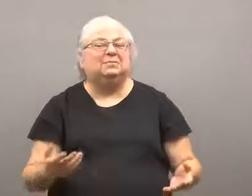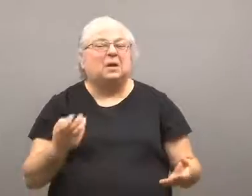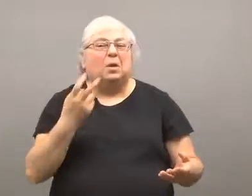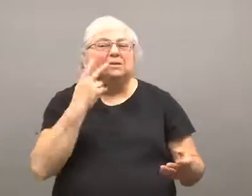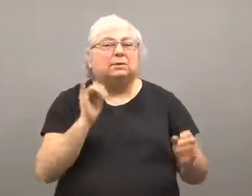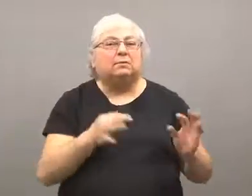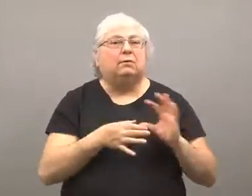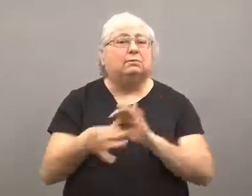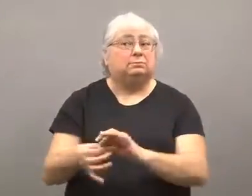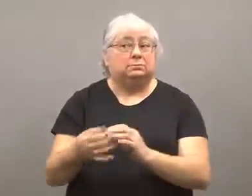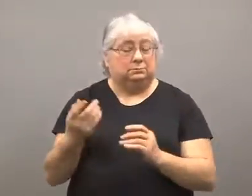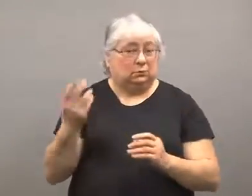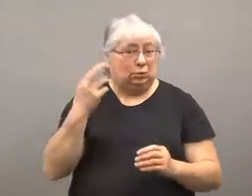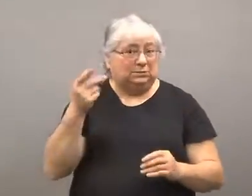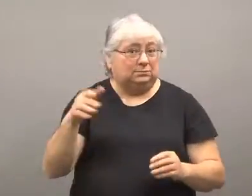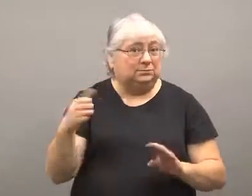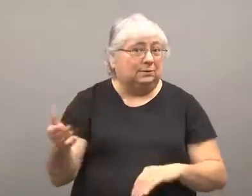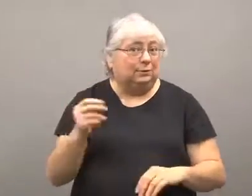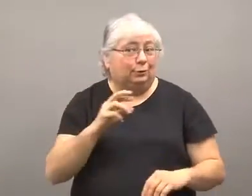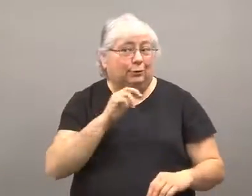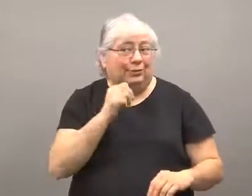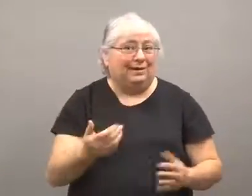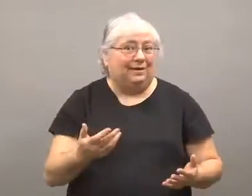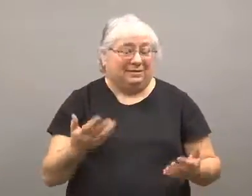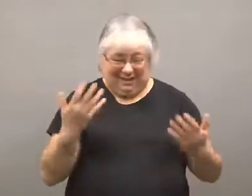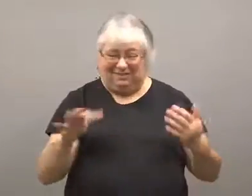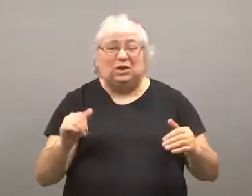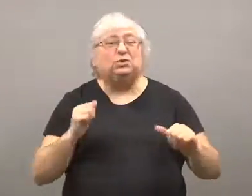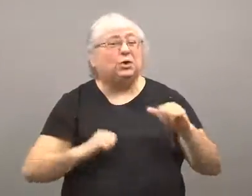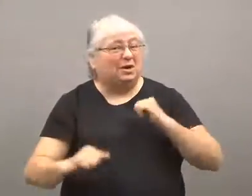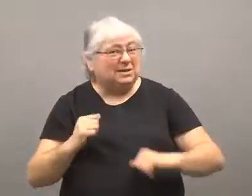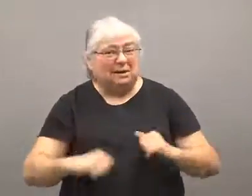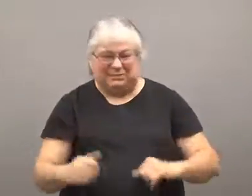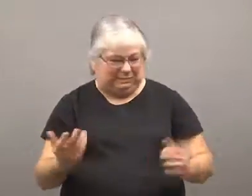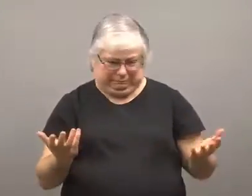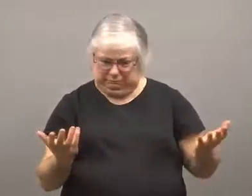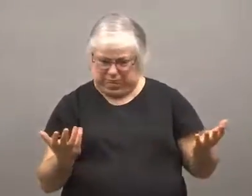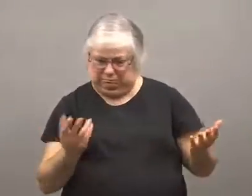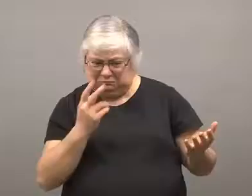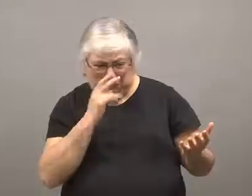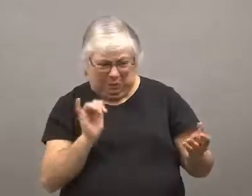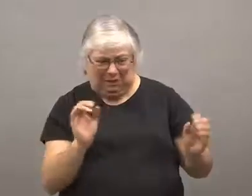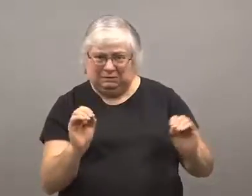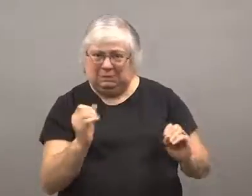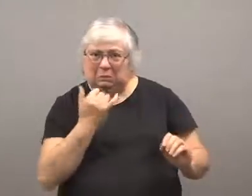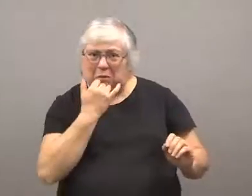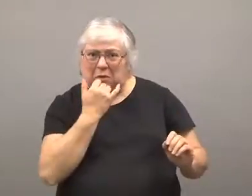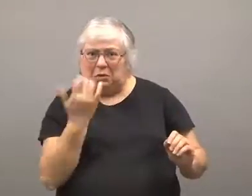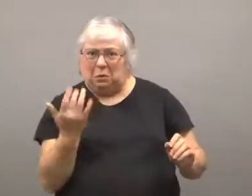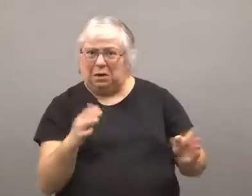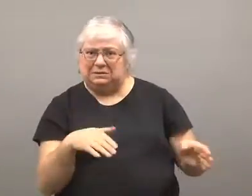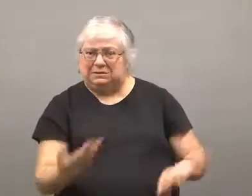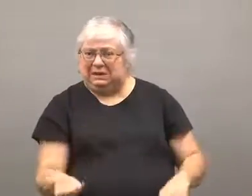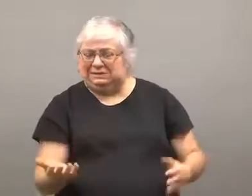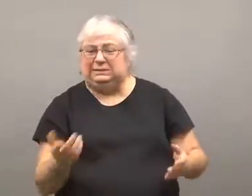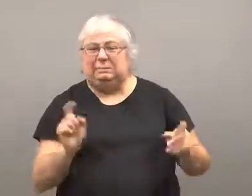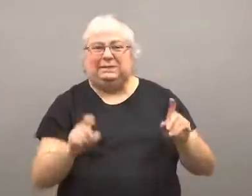So they want to see if that's why he died. The autopsy was inconclusive, so additional testing is needed